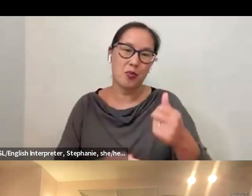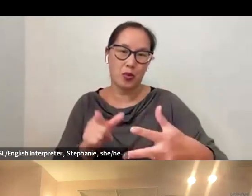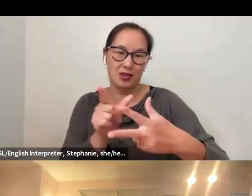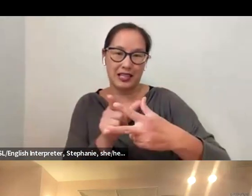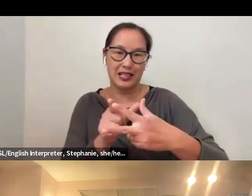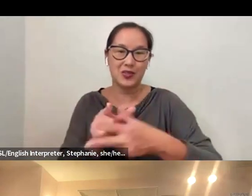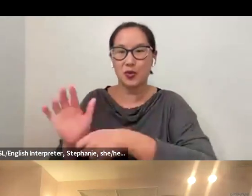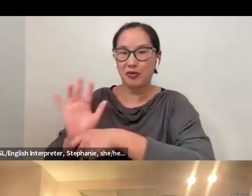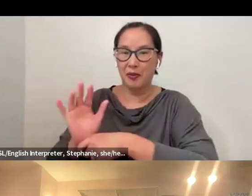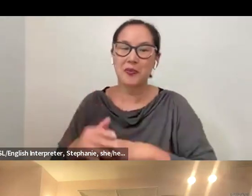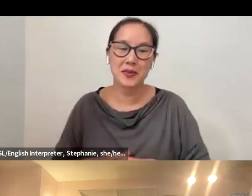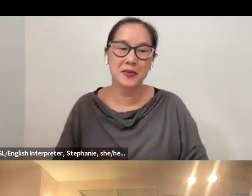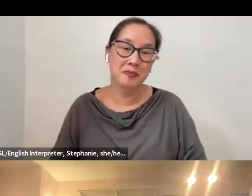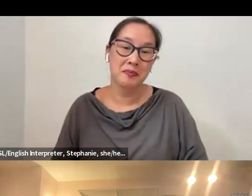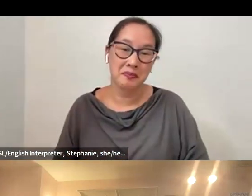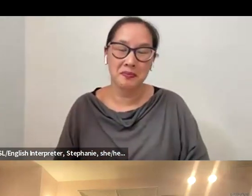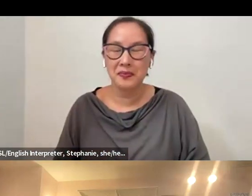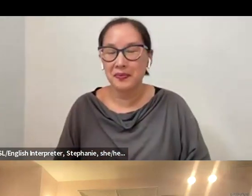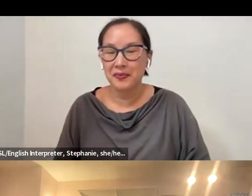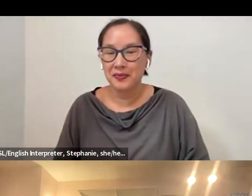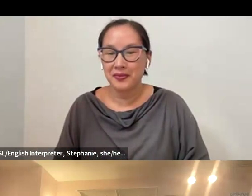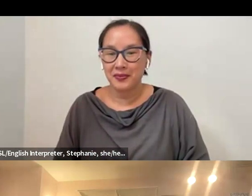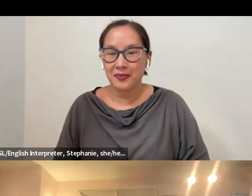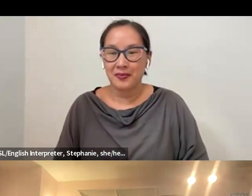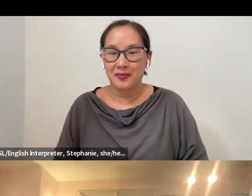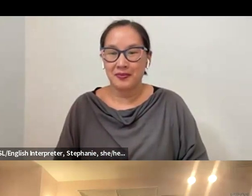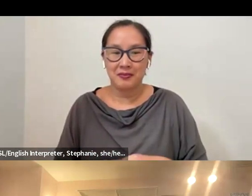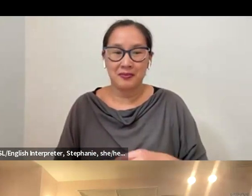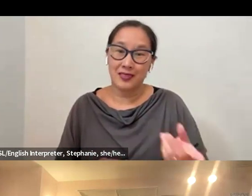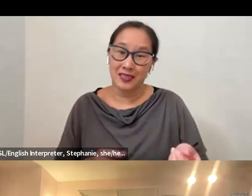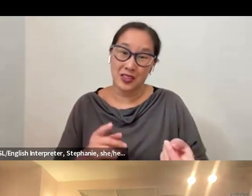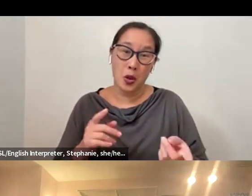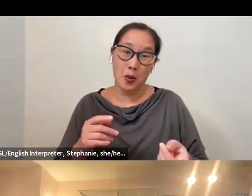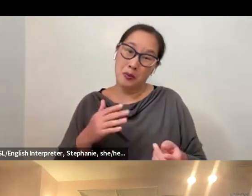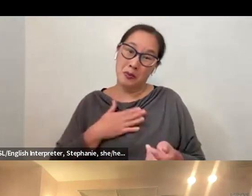So, yeah, it's, it's, the lengthy process, but